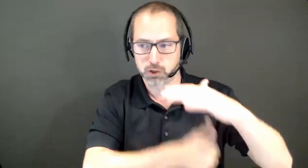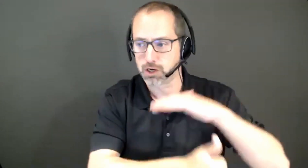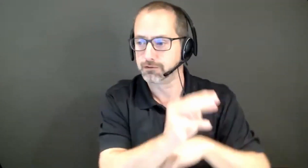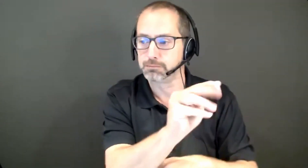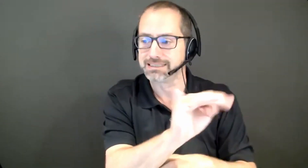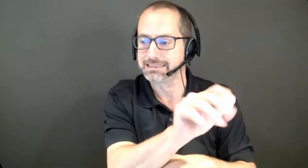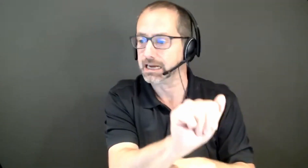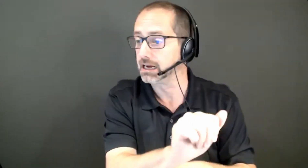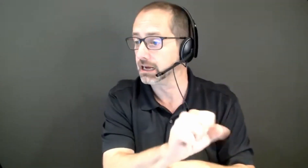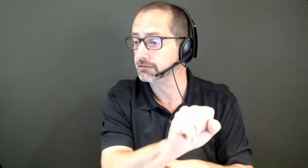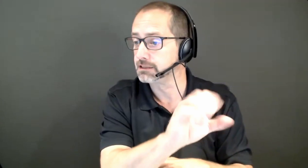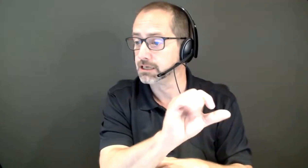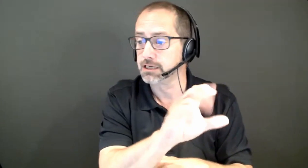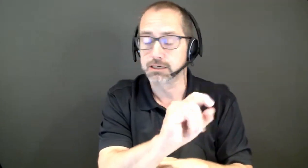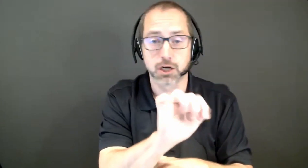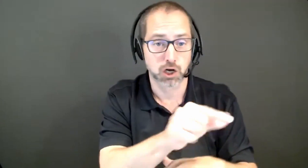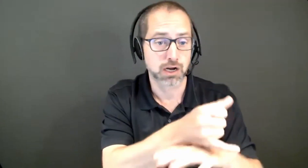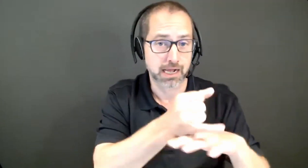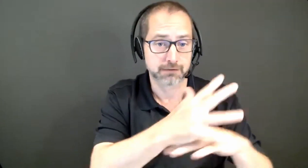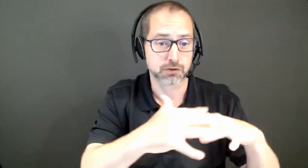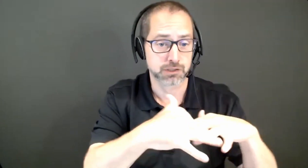and I am the Indigenous Cultural Advisor at Ontario Tech University,